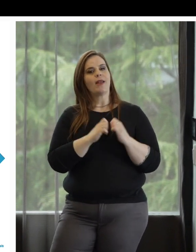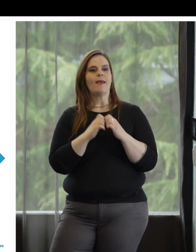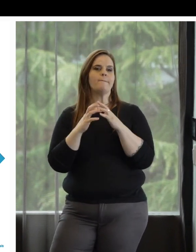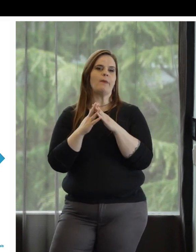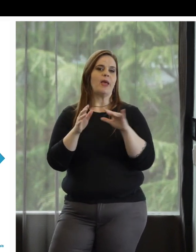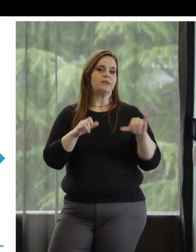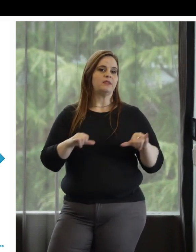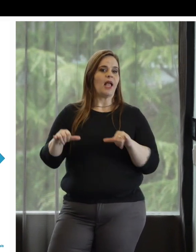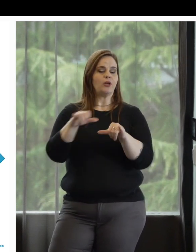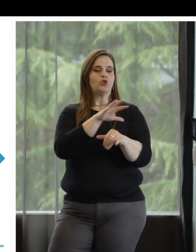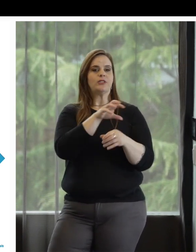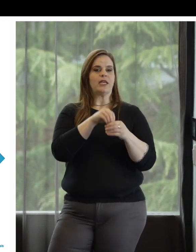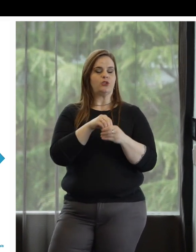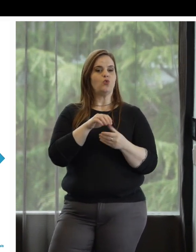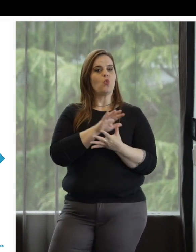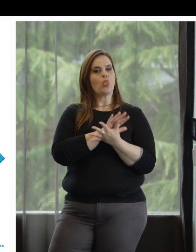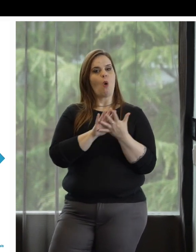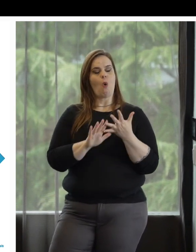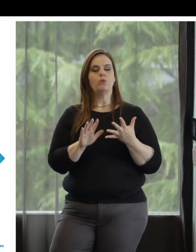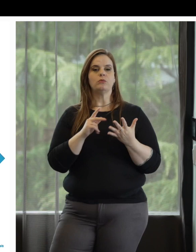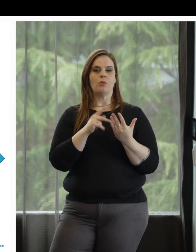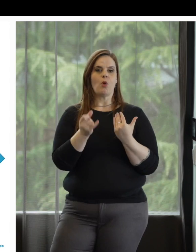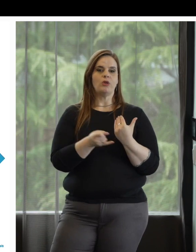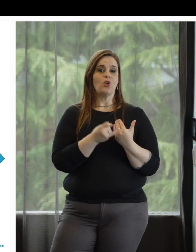into those projects and results of those projects